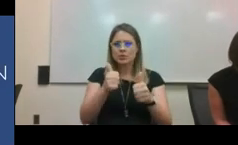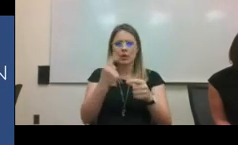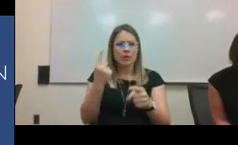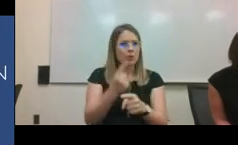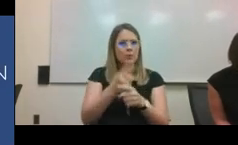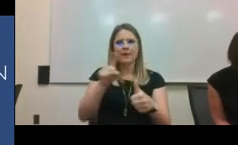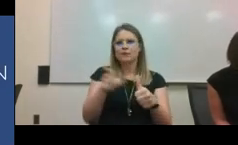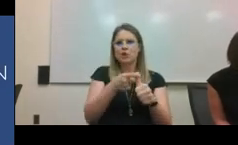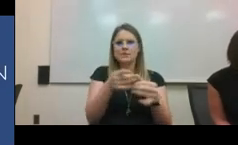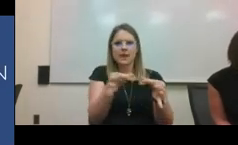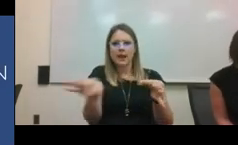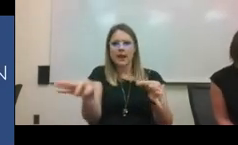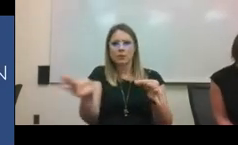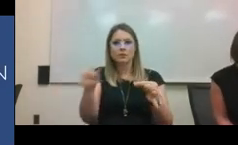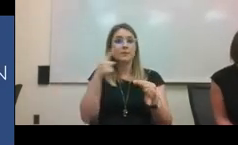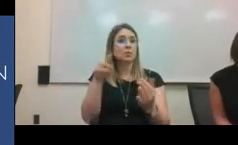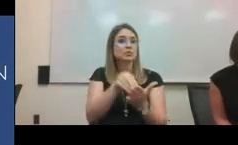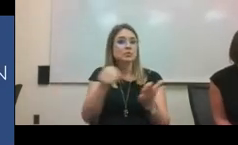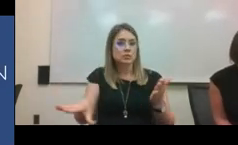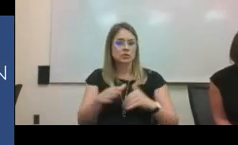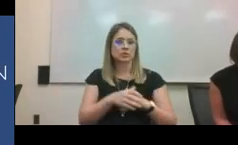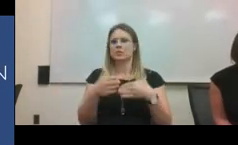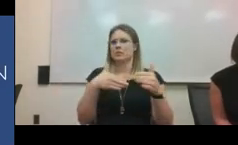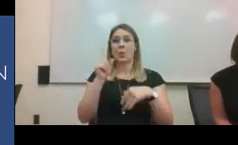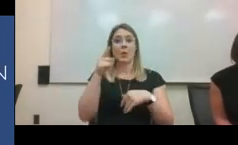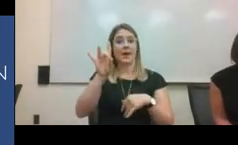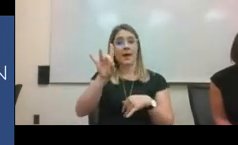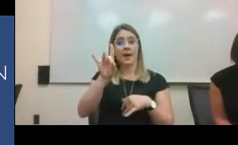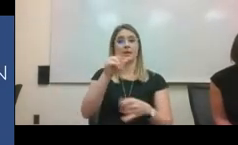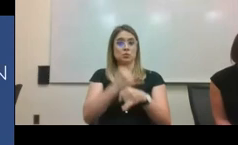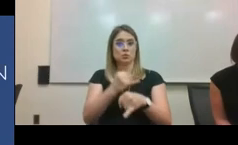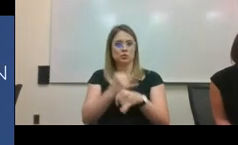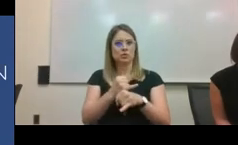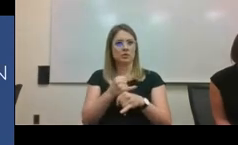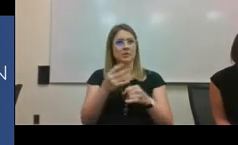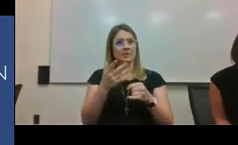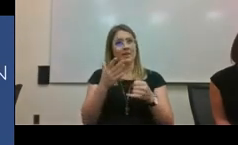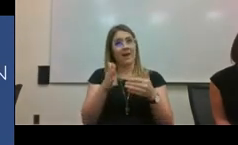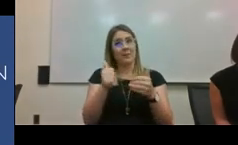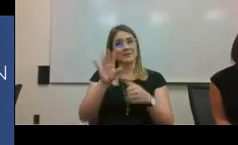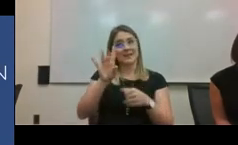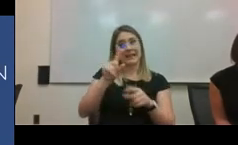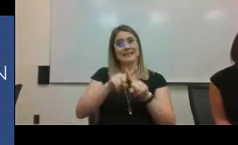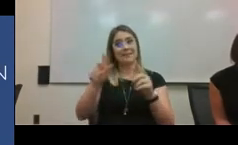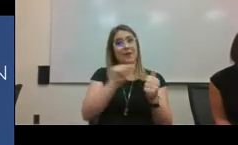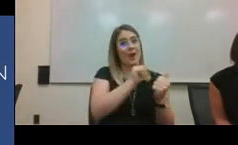that the students should have access to. And even though they were only at school, there were really almost eight different approaches that we found across the school.